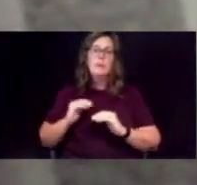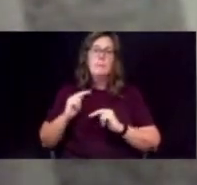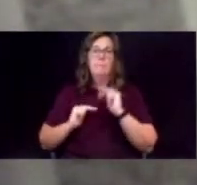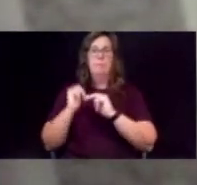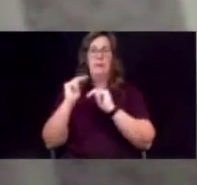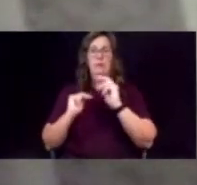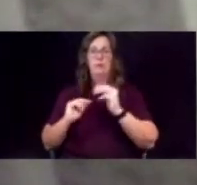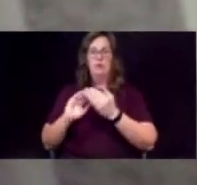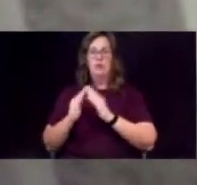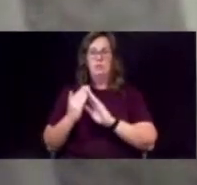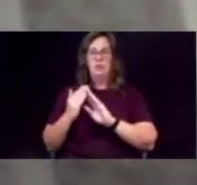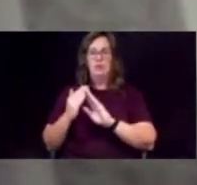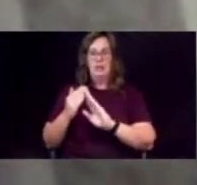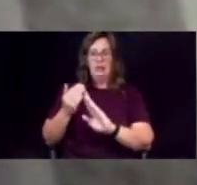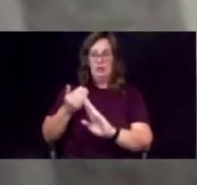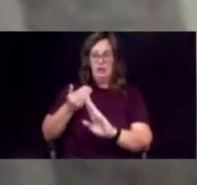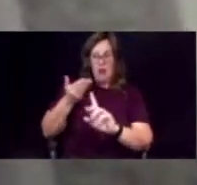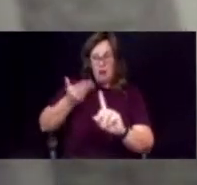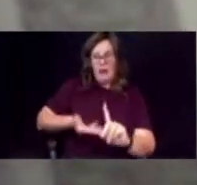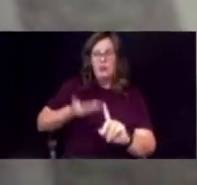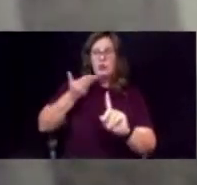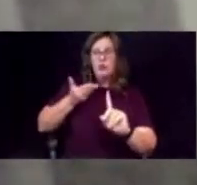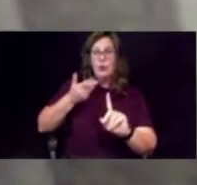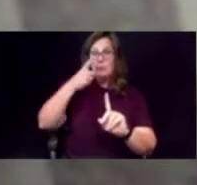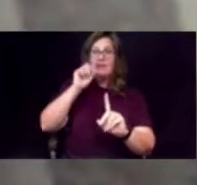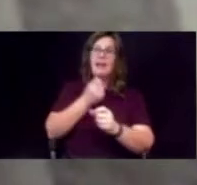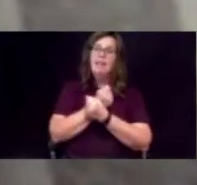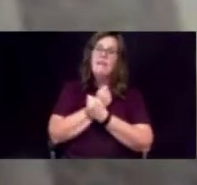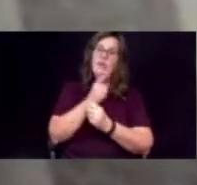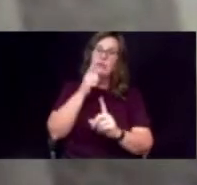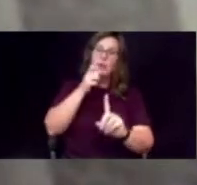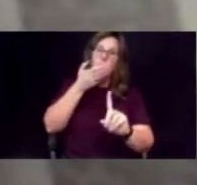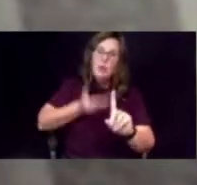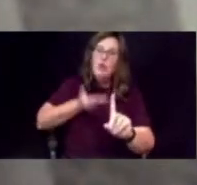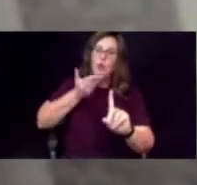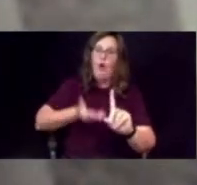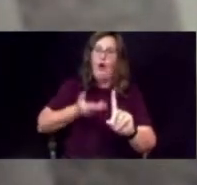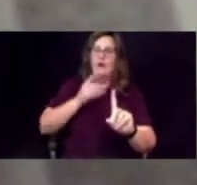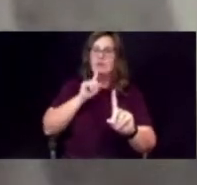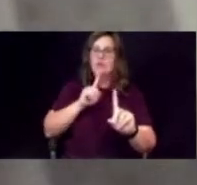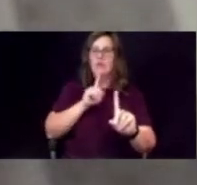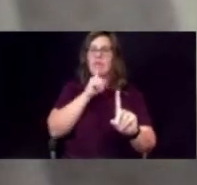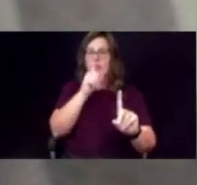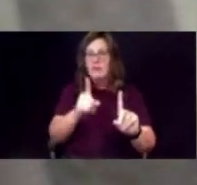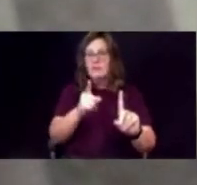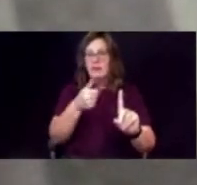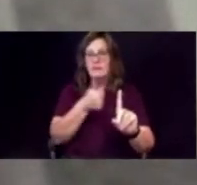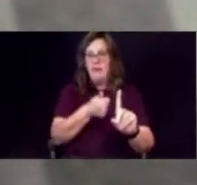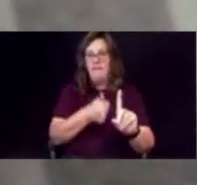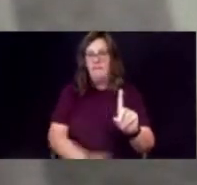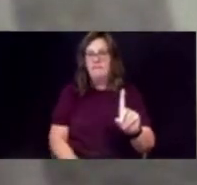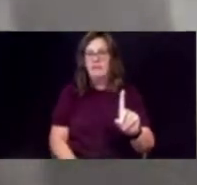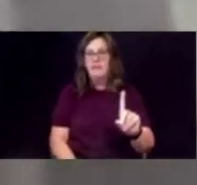authentic self because that's all they've ever known all right thank you one important thing that